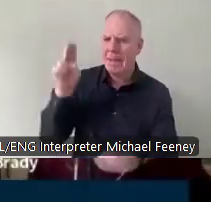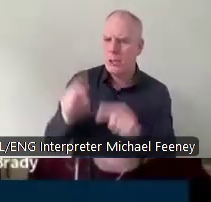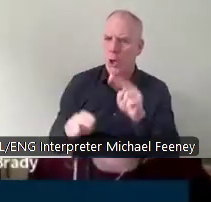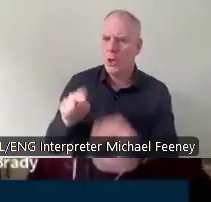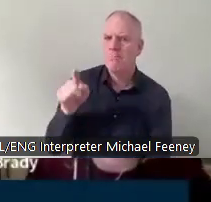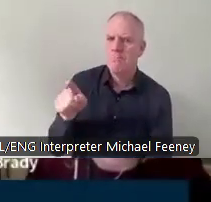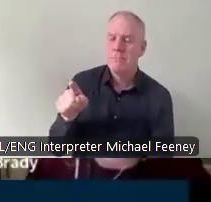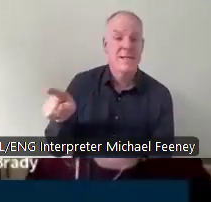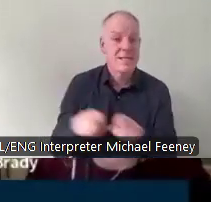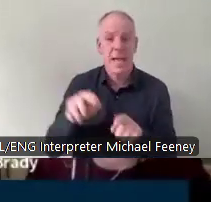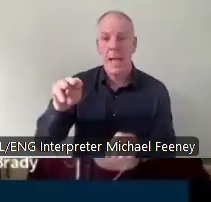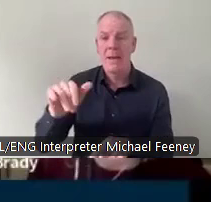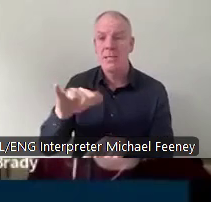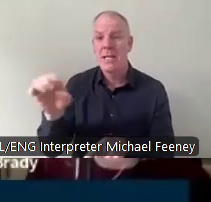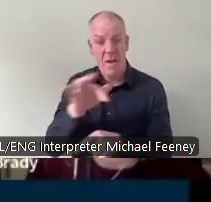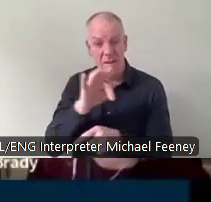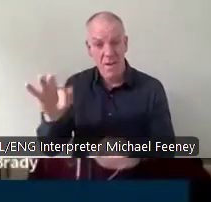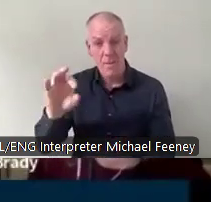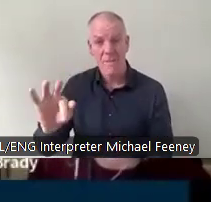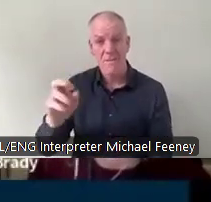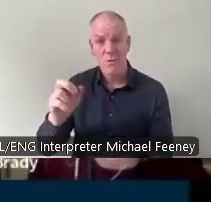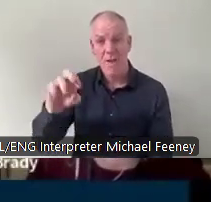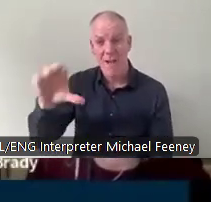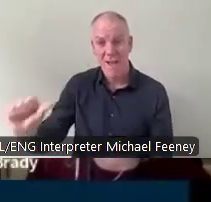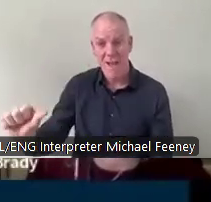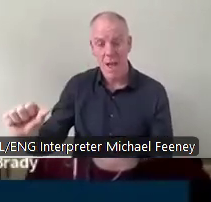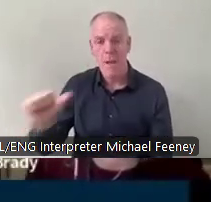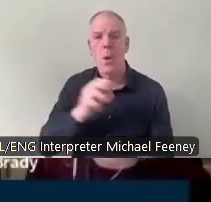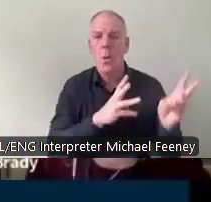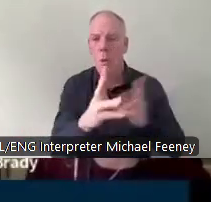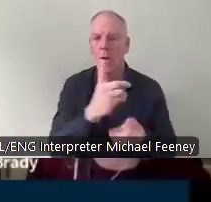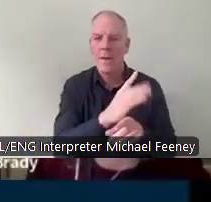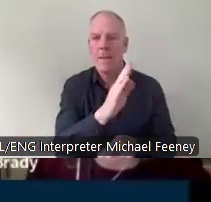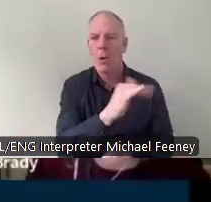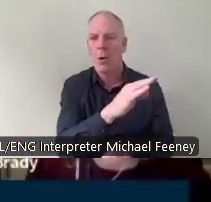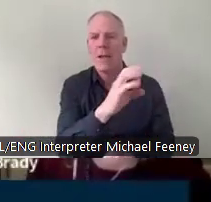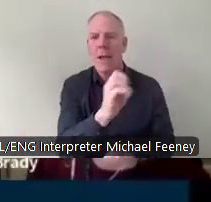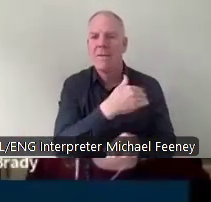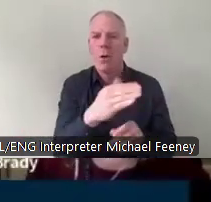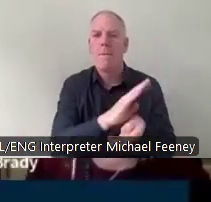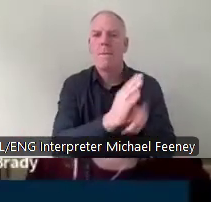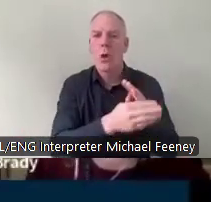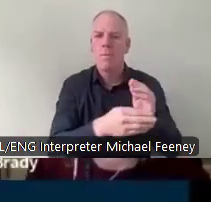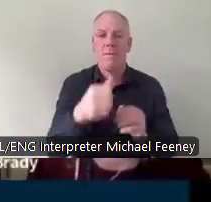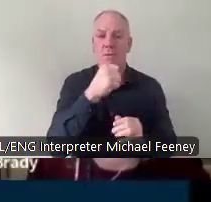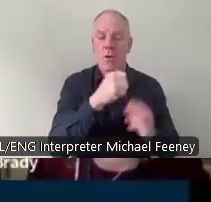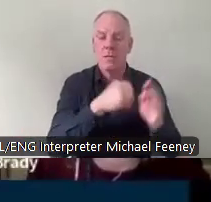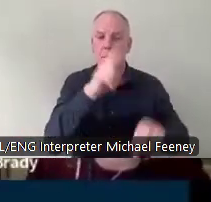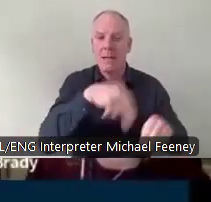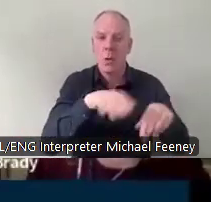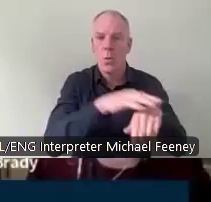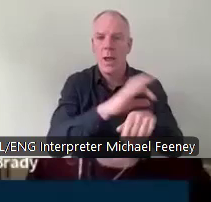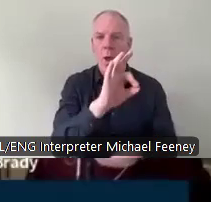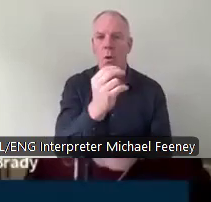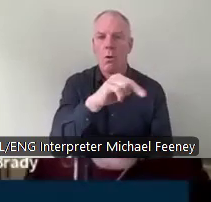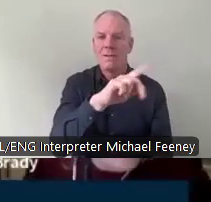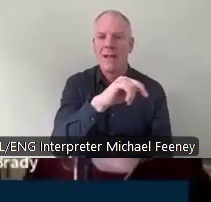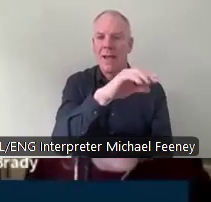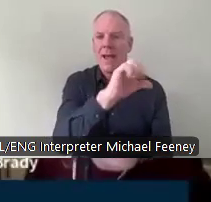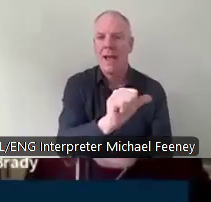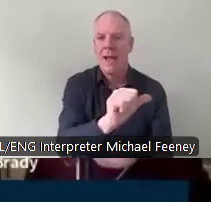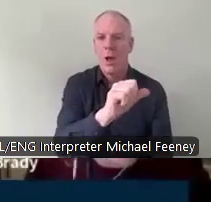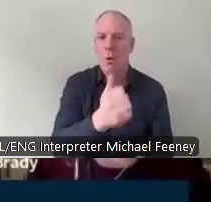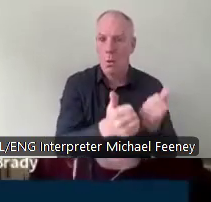from Ferrara, but he worked in Bologna before succeeding Andrea Mantegna as the principal Painter at the Gonzaga court in Mantua. Our exhibition in Dublin will